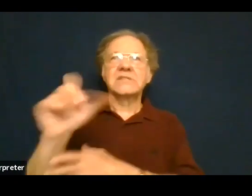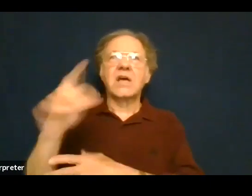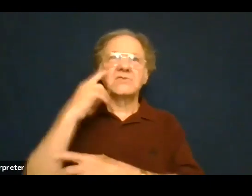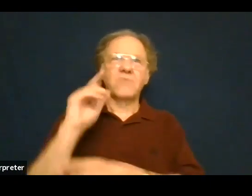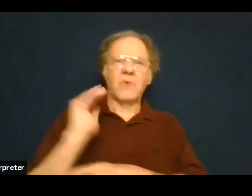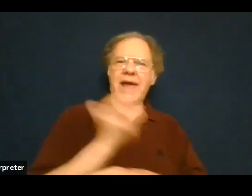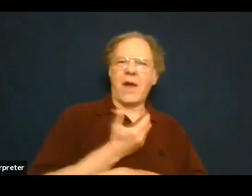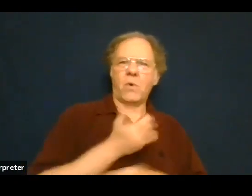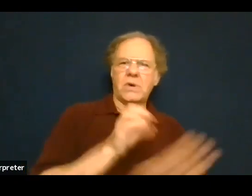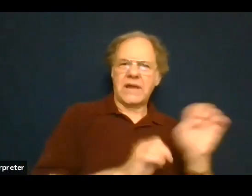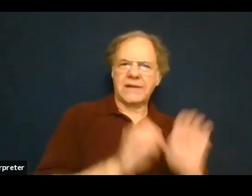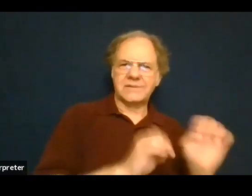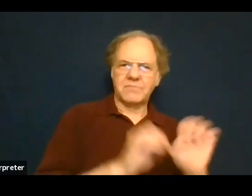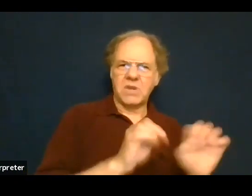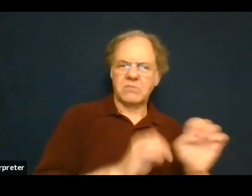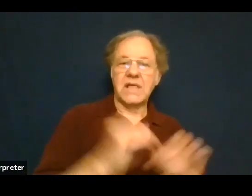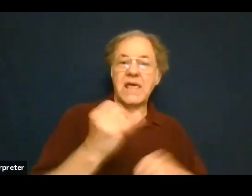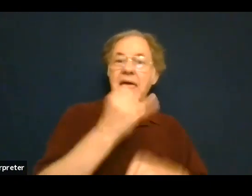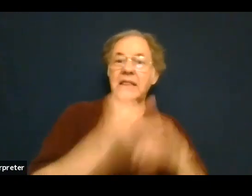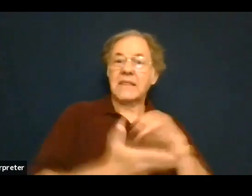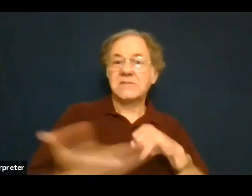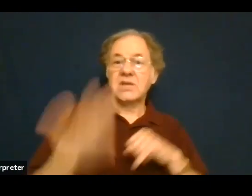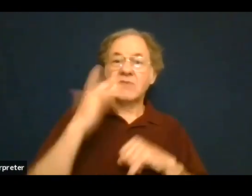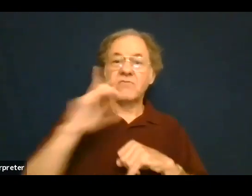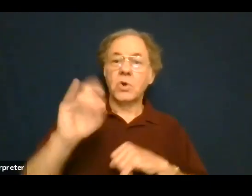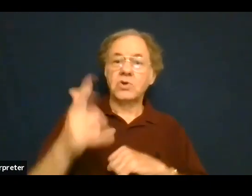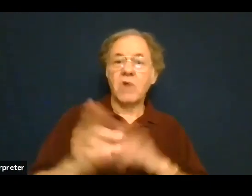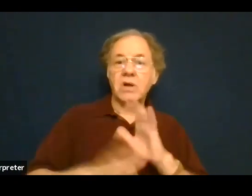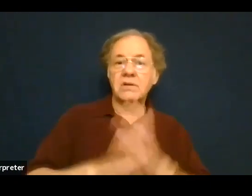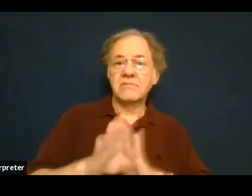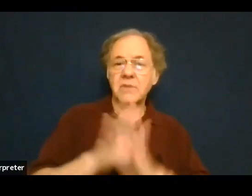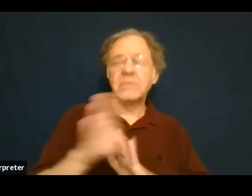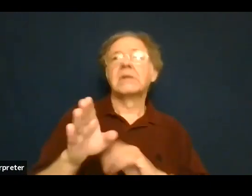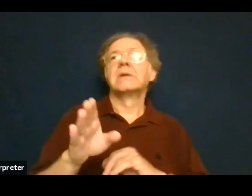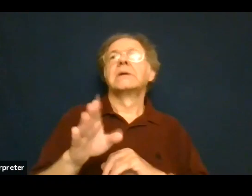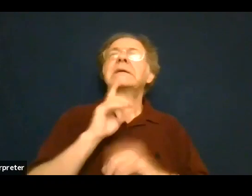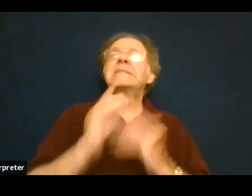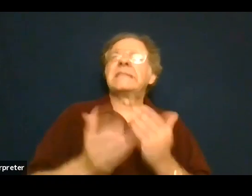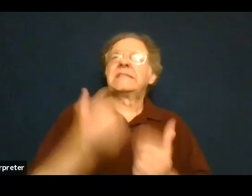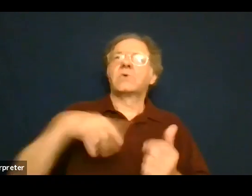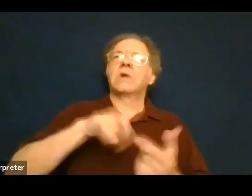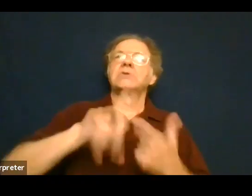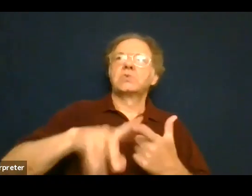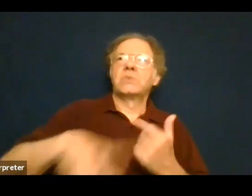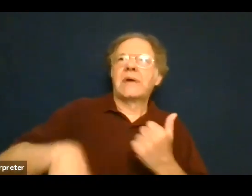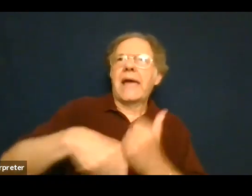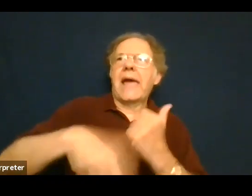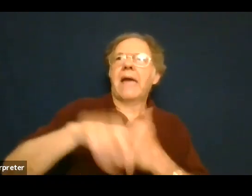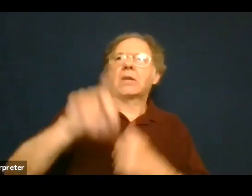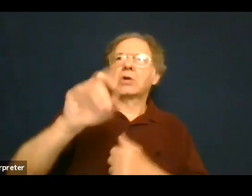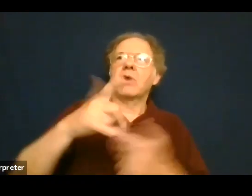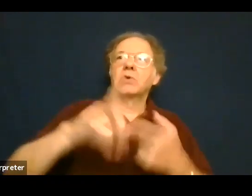And, lastly, for drug development, It's quite easy for us to add drugs to the fish. We just add it in their water and are